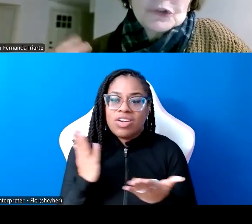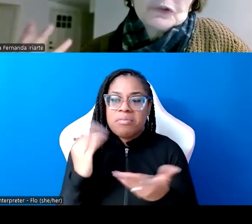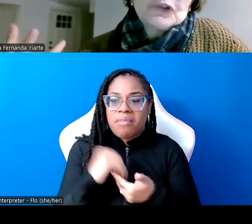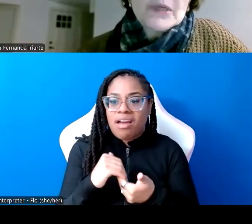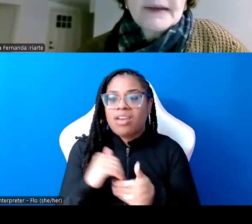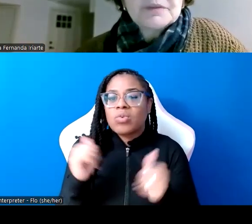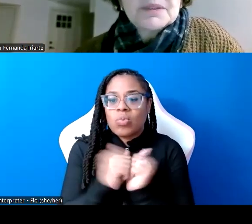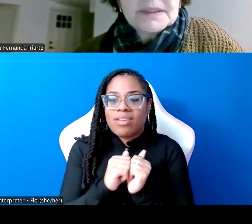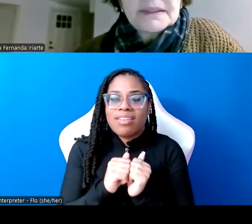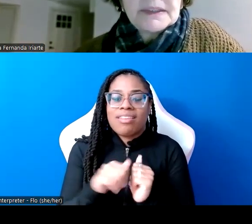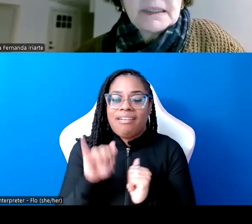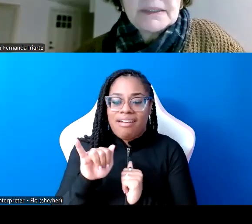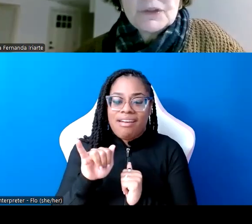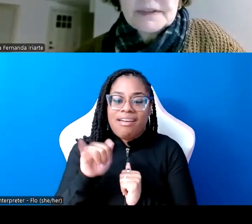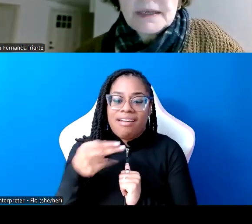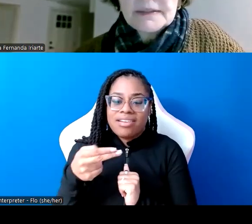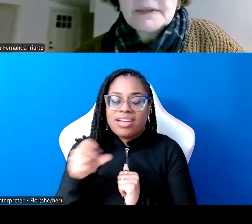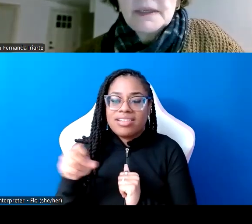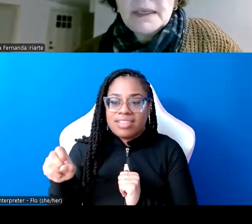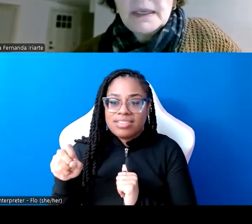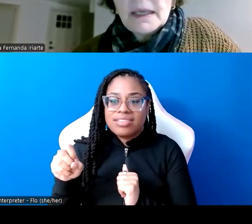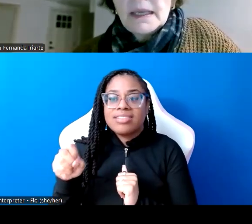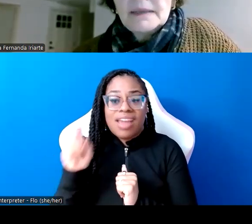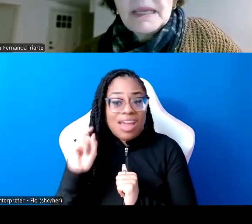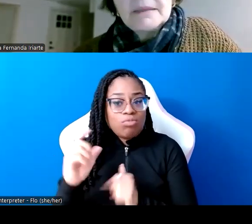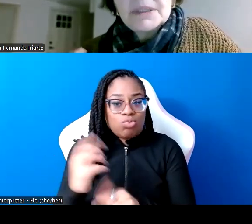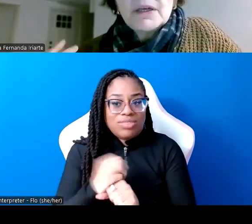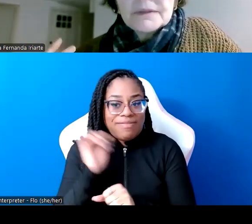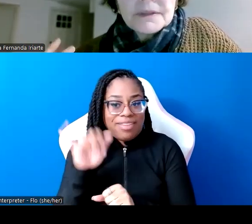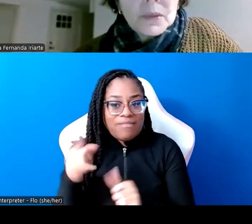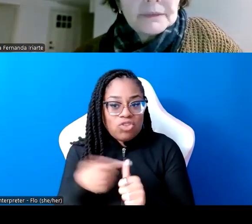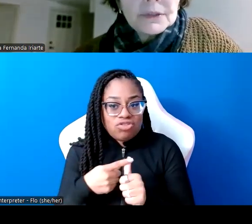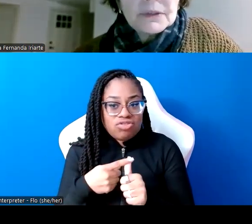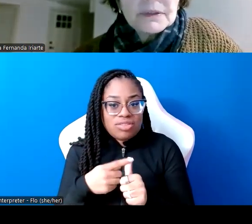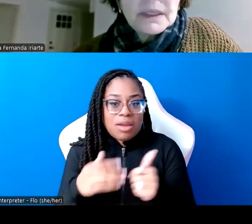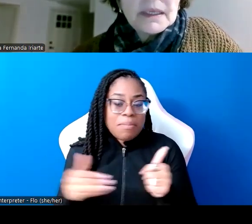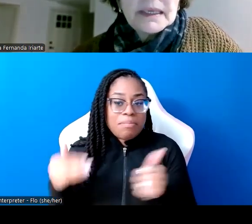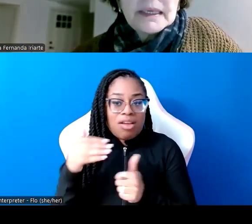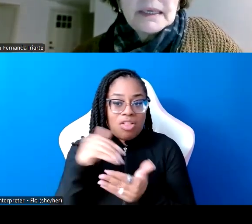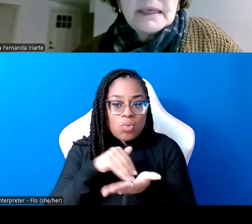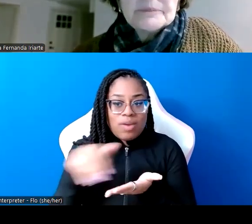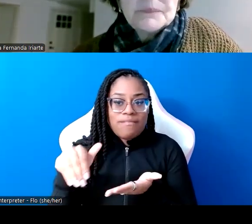You have to be receiving IHSS, and beyond this waiver.